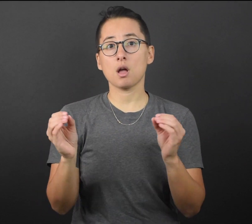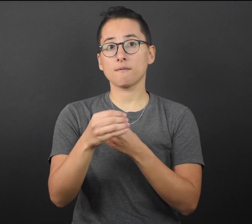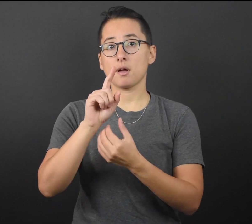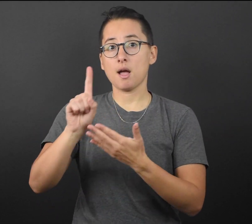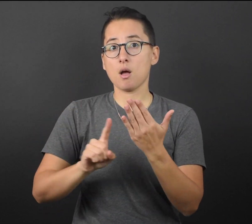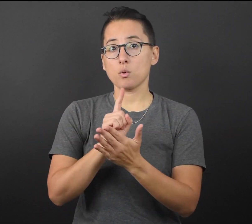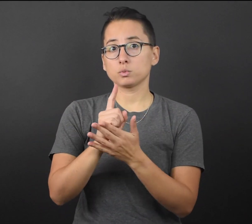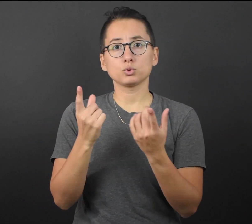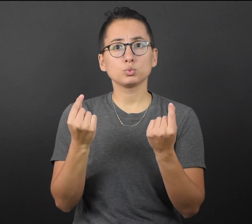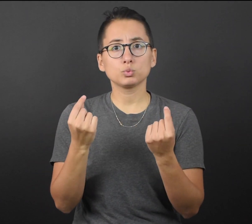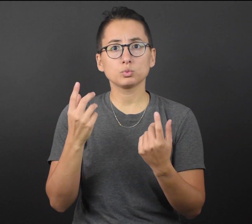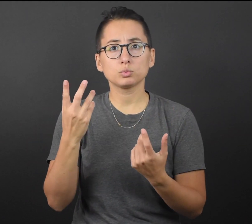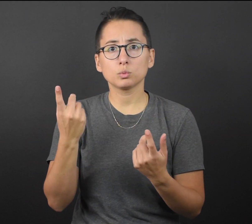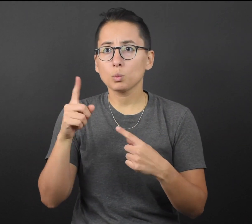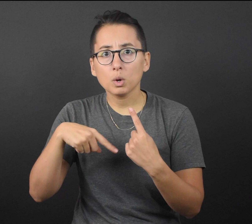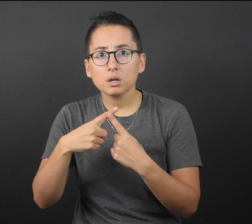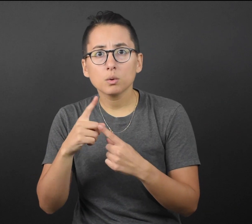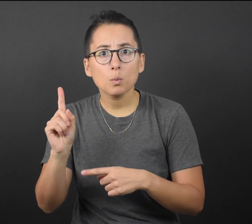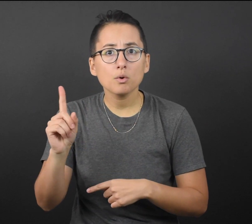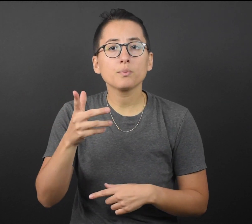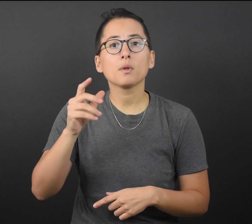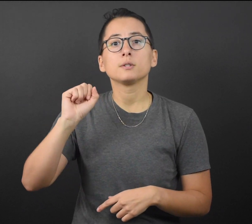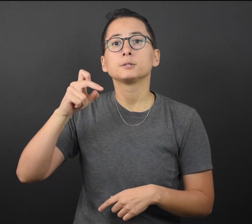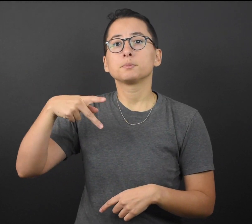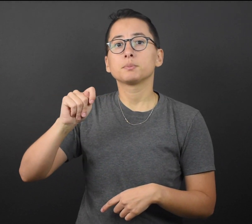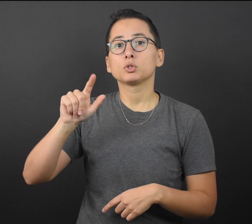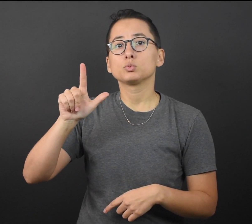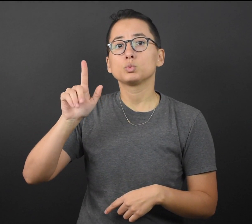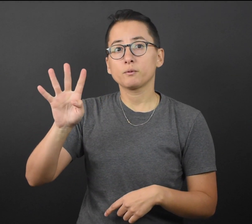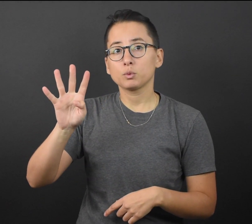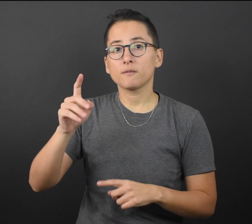Everyone who is interested is encouraged to join! Office